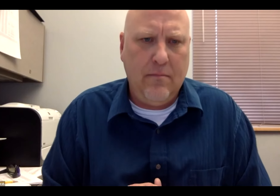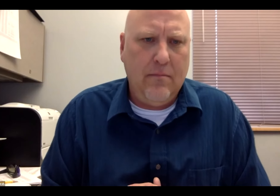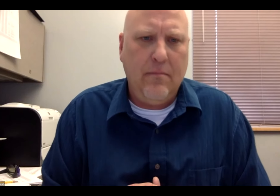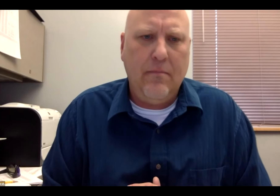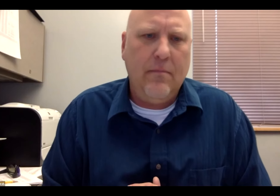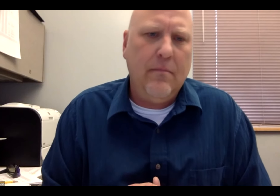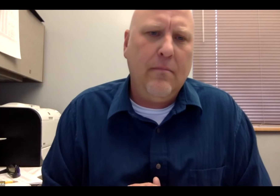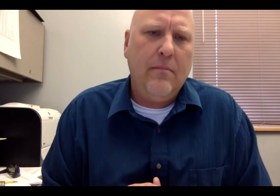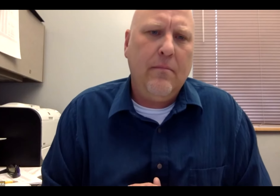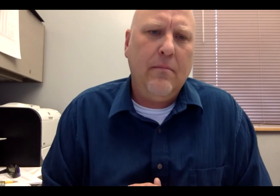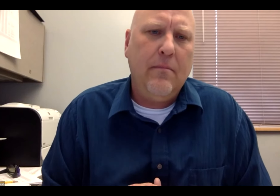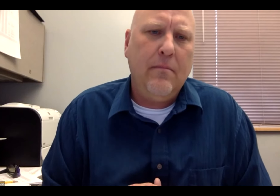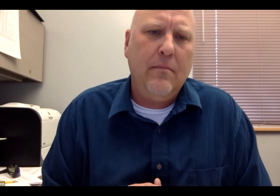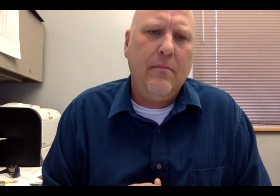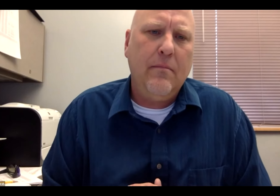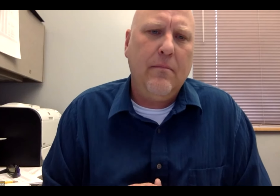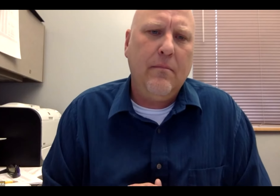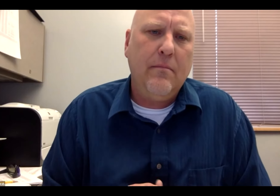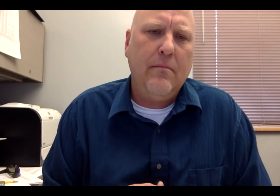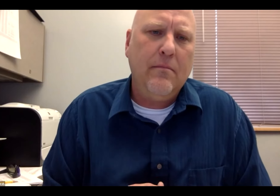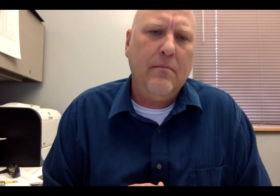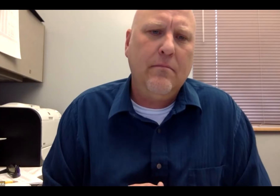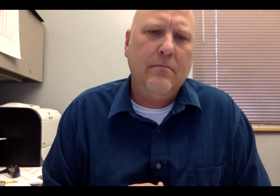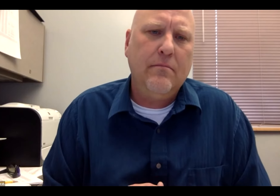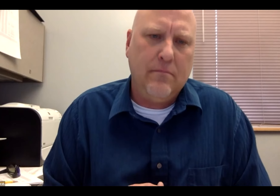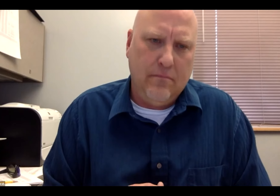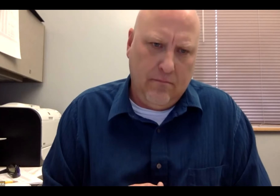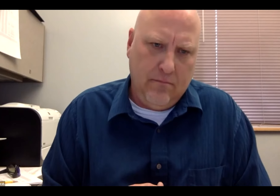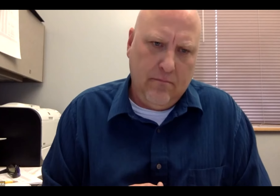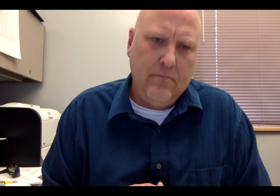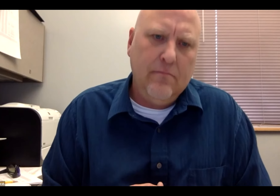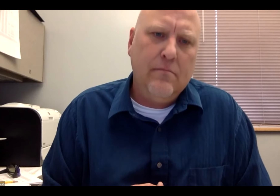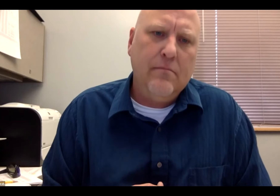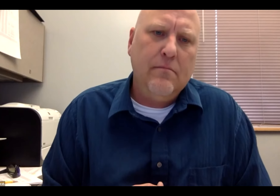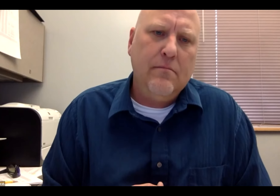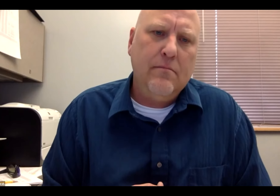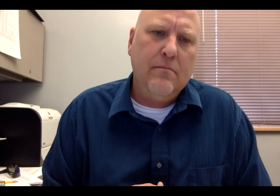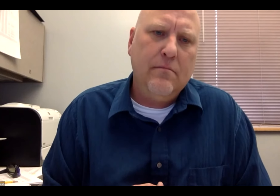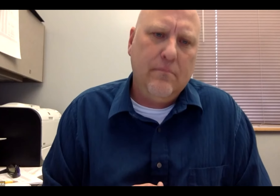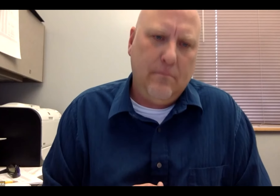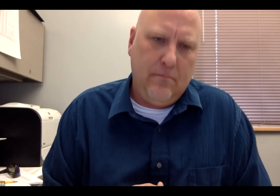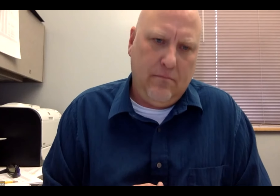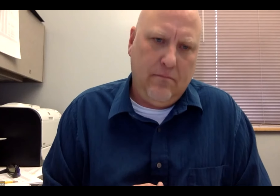failed me they're professional but not all professional have the similar skill. So I